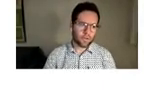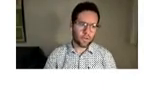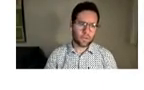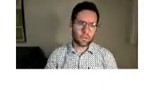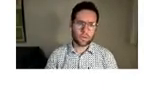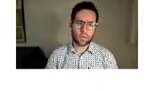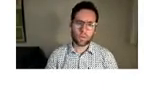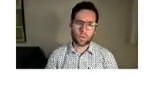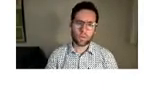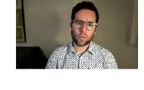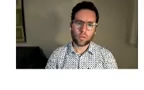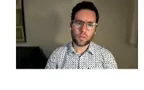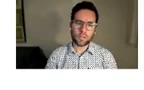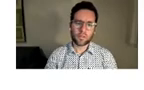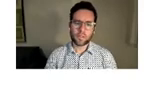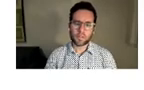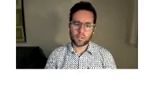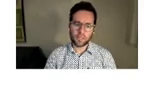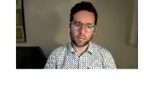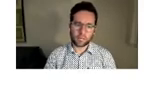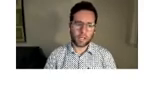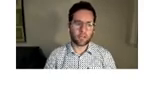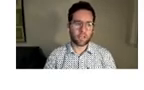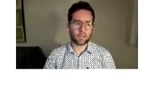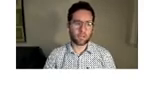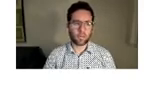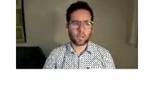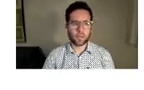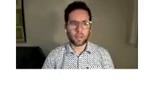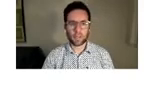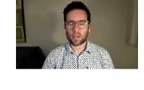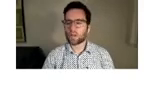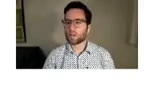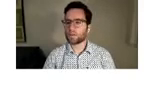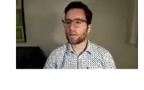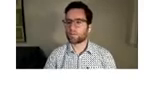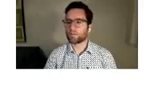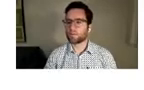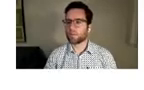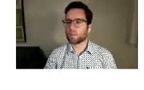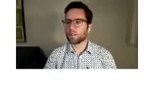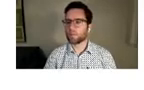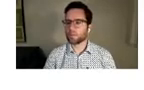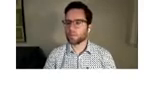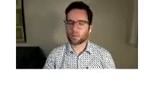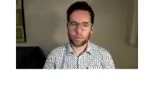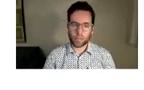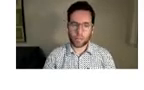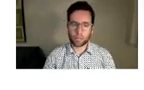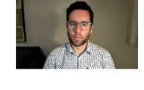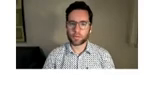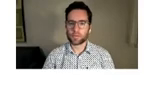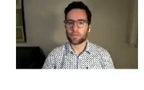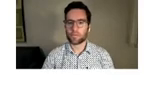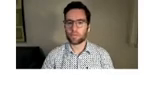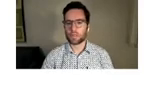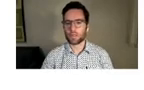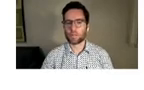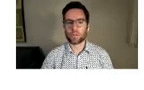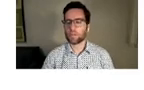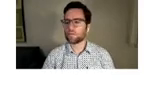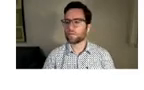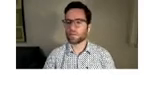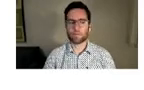so this kind of contrasts with our other efforts to recruit people to communities to make